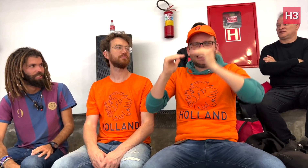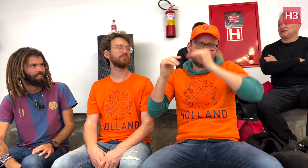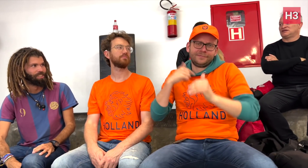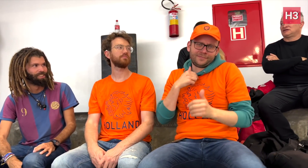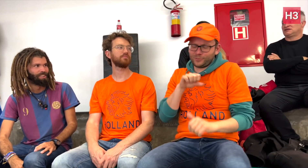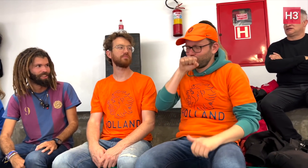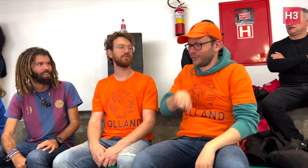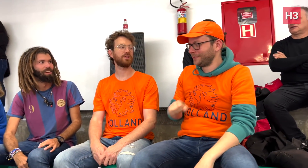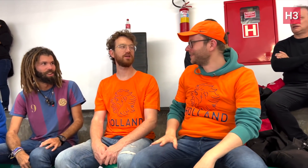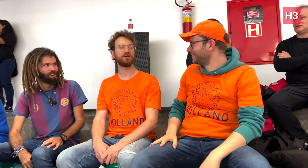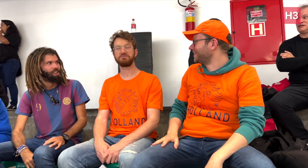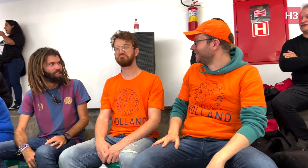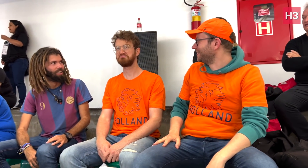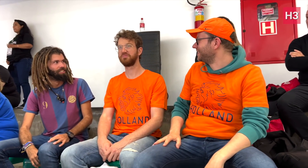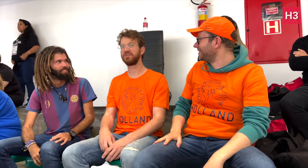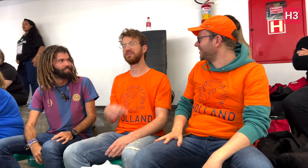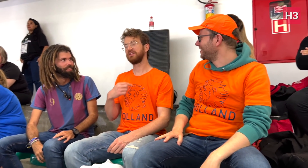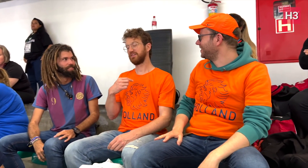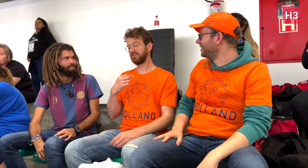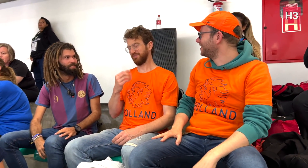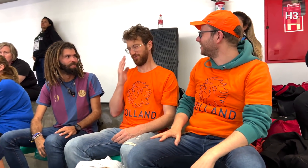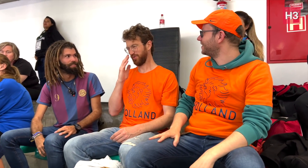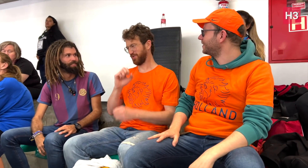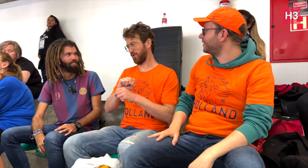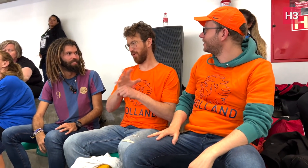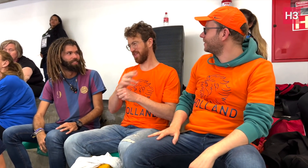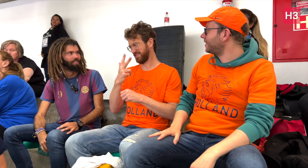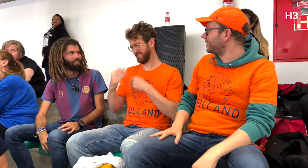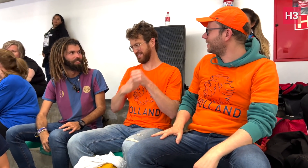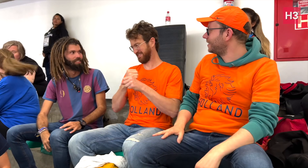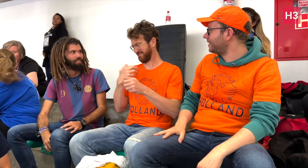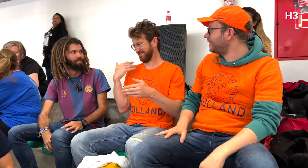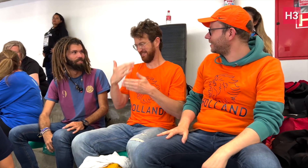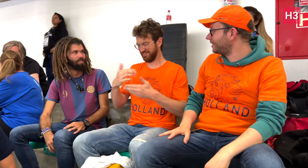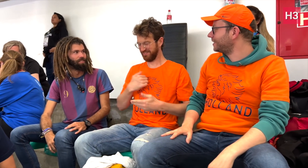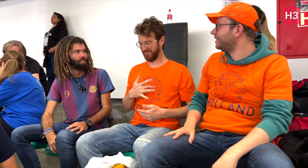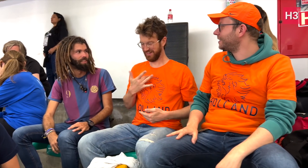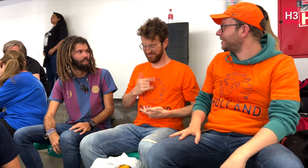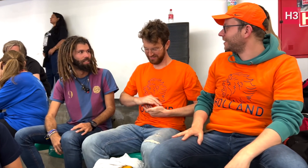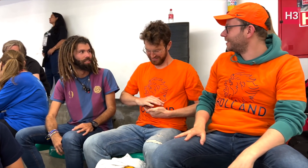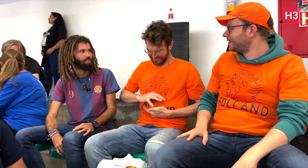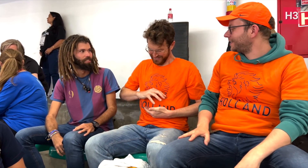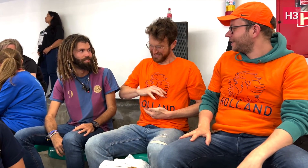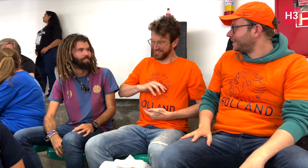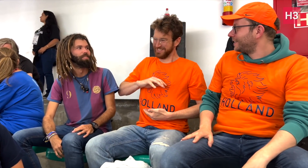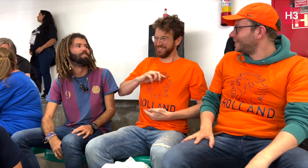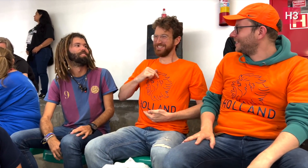They can be very competitive. Since Covid-19 pandemic has restricted travel for two years, I felt restless,